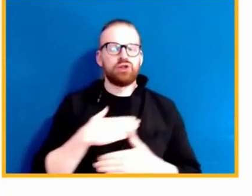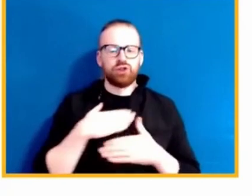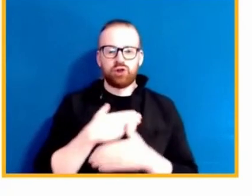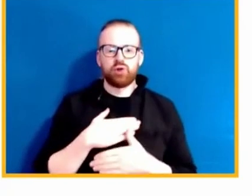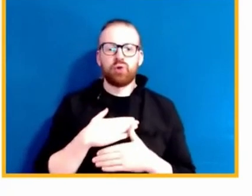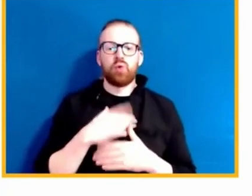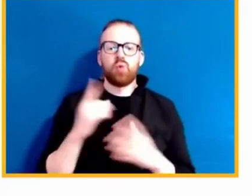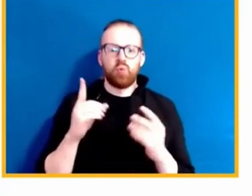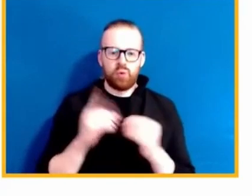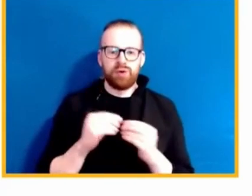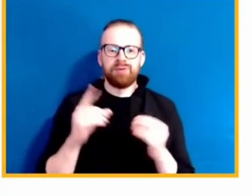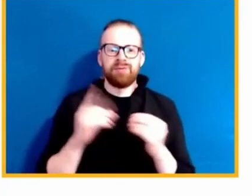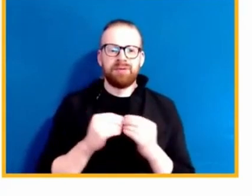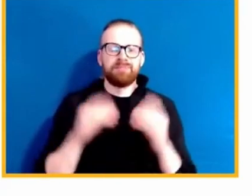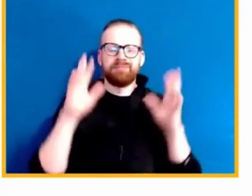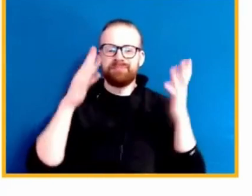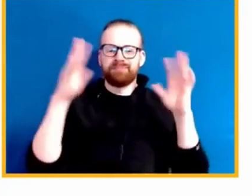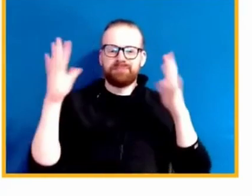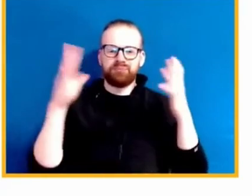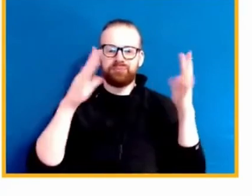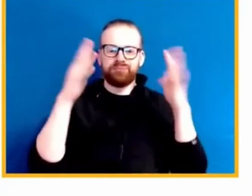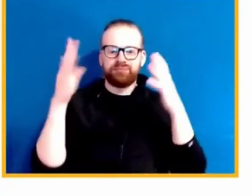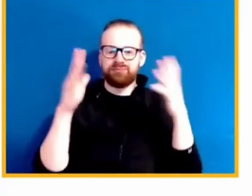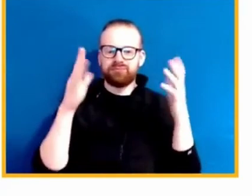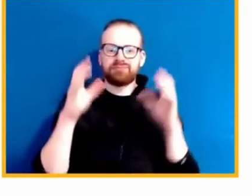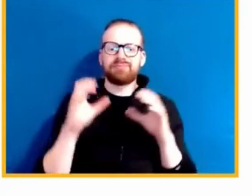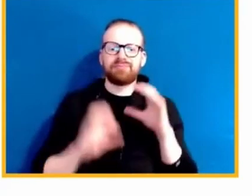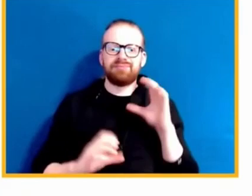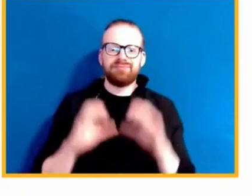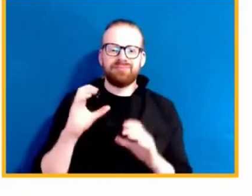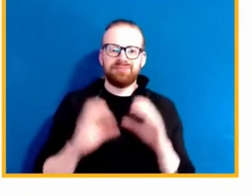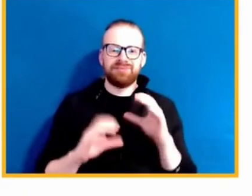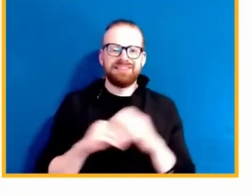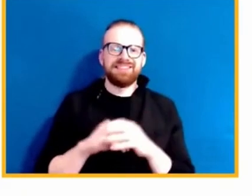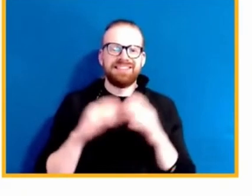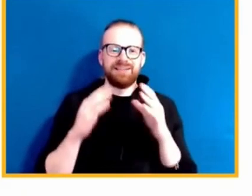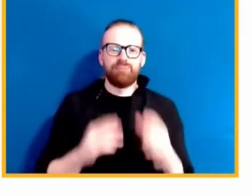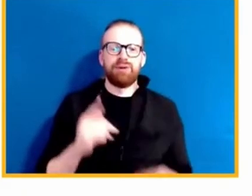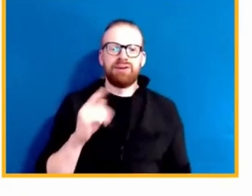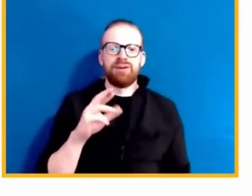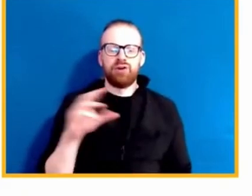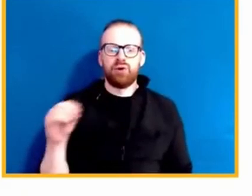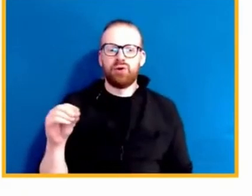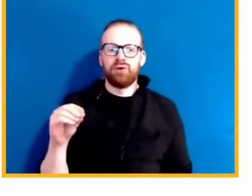have one more round of applause online, in the chat, in person, for Karoo as always.